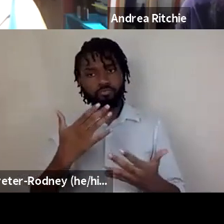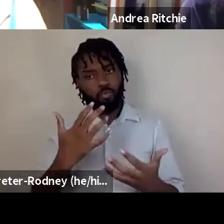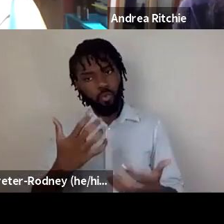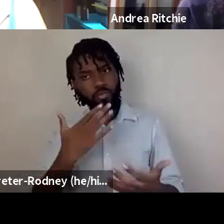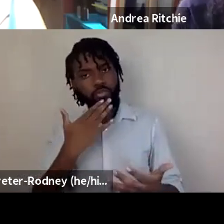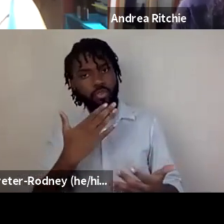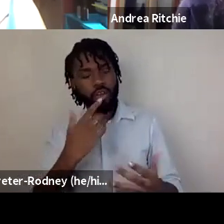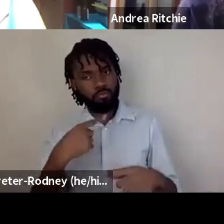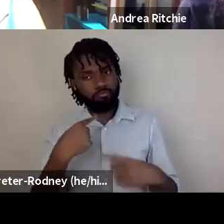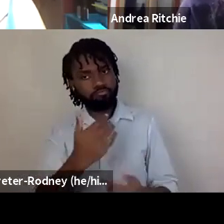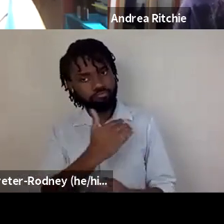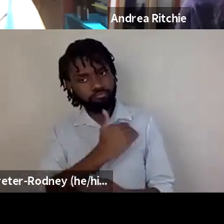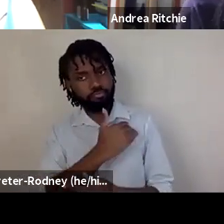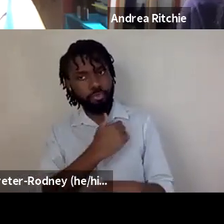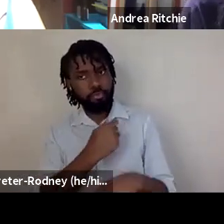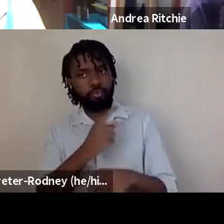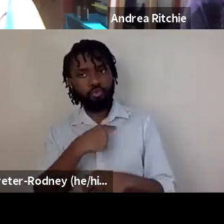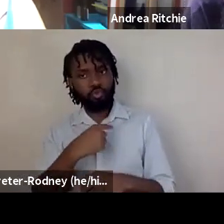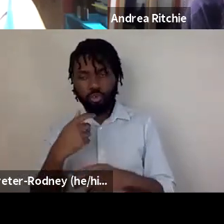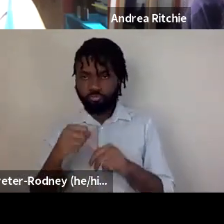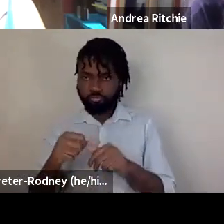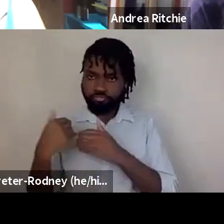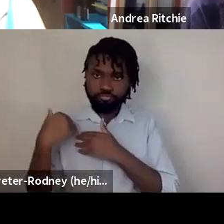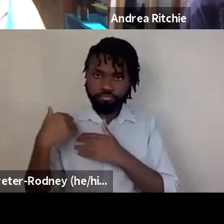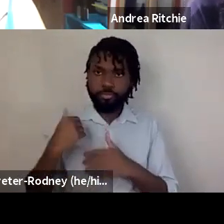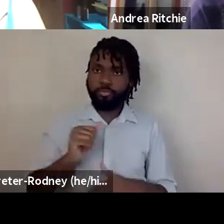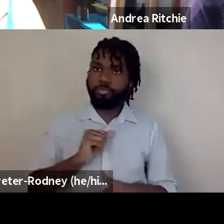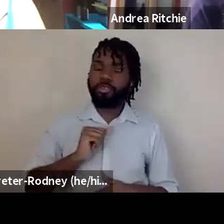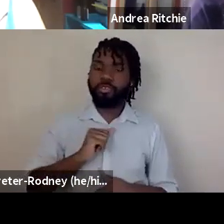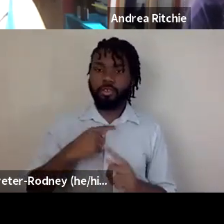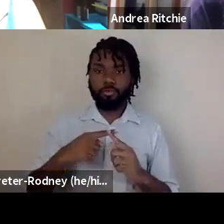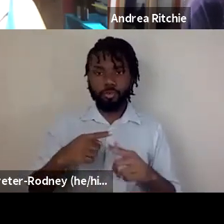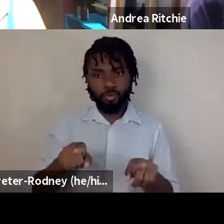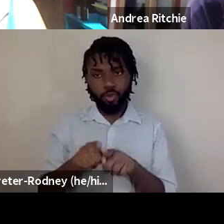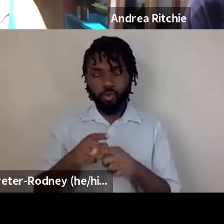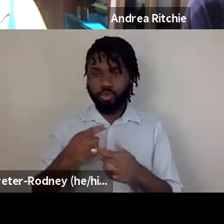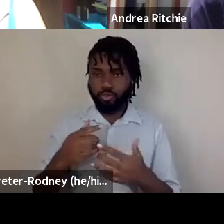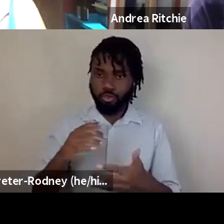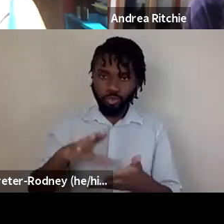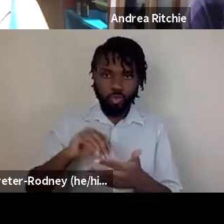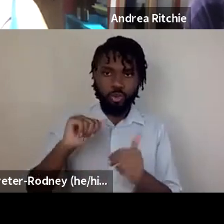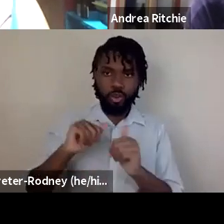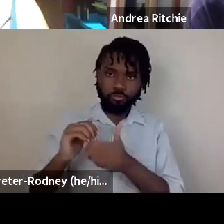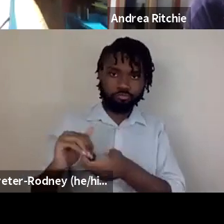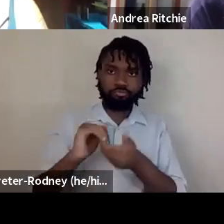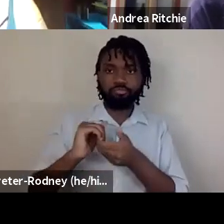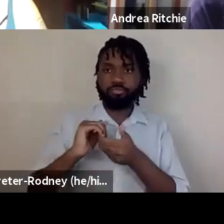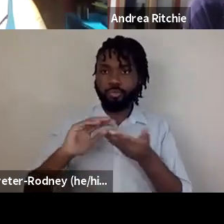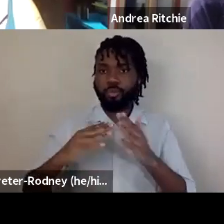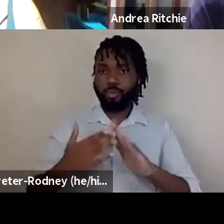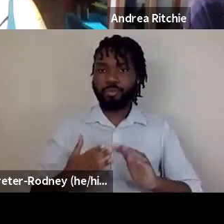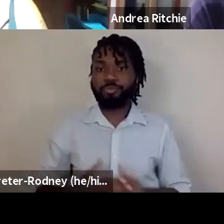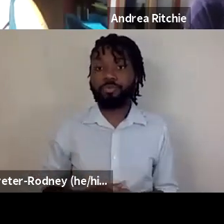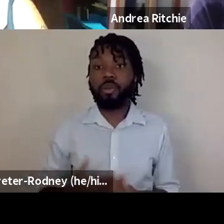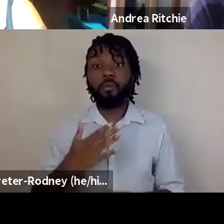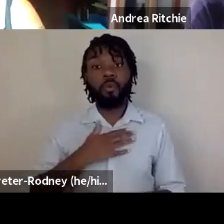and I'm really grateful and in learning and in shared community. My work focuses on police violence and-